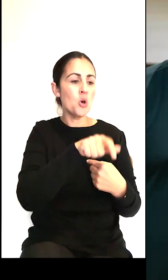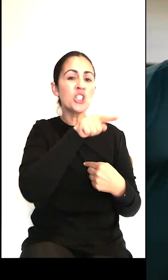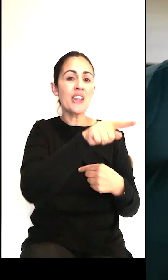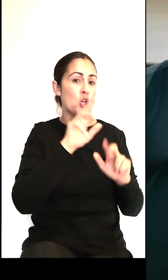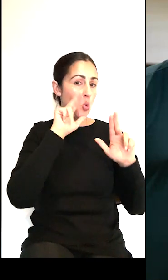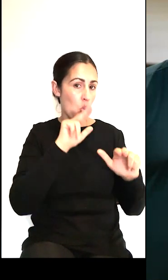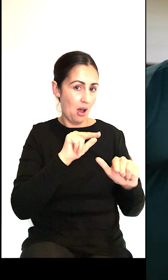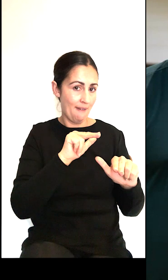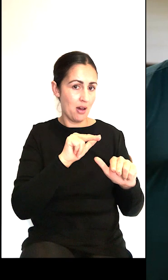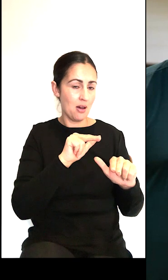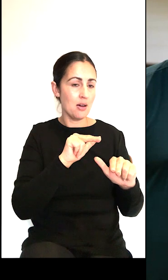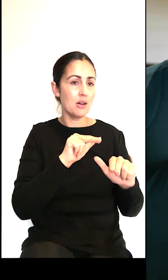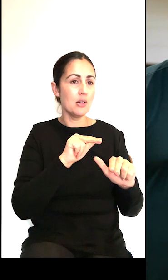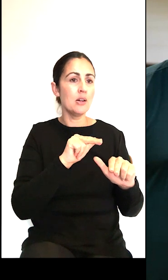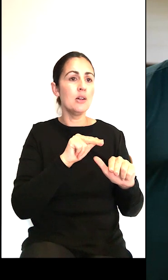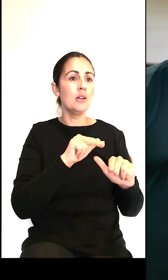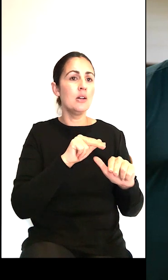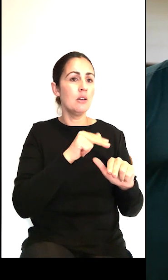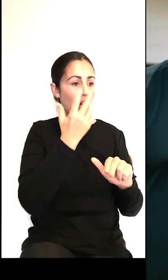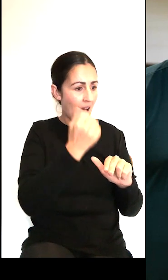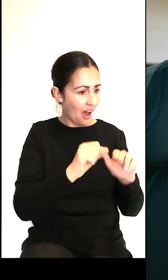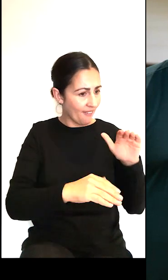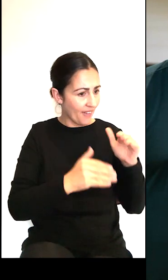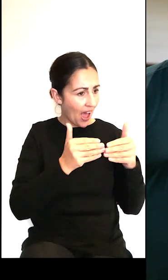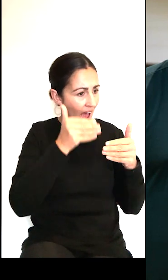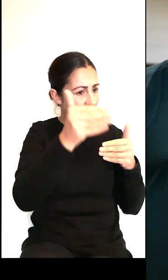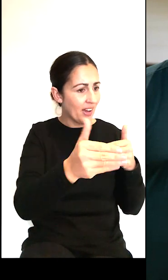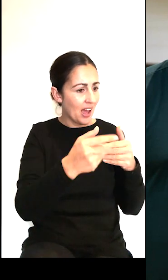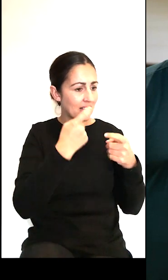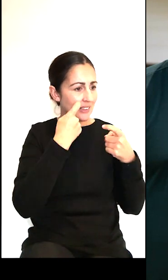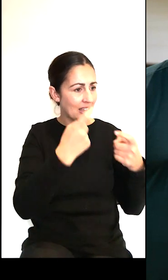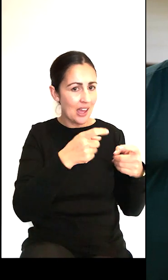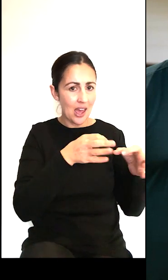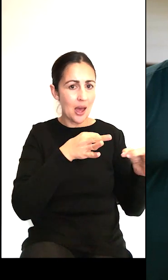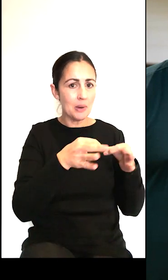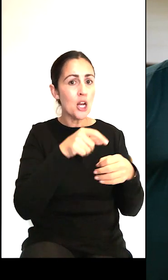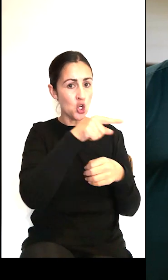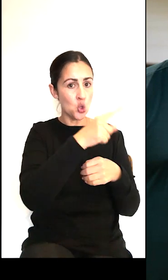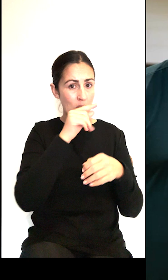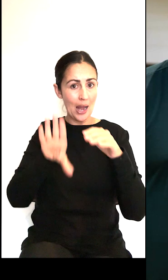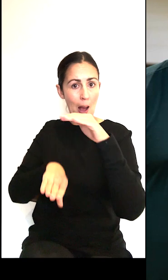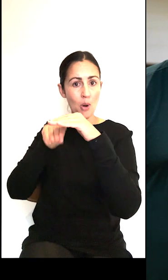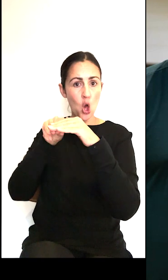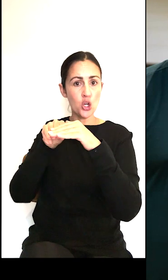the person you care for has already uploaded their advance care plan themselves, it means that you as their nominated or authorised representative